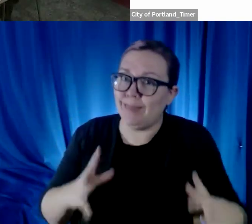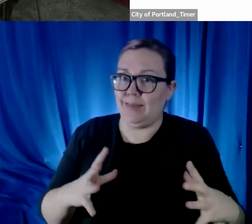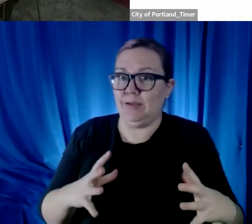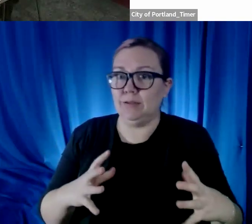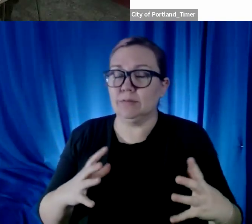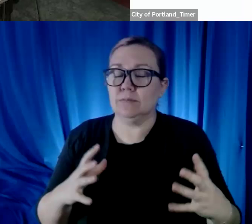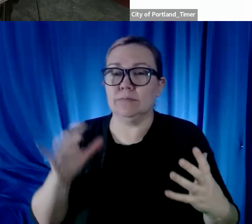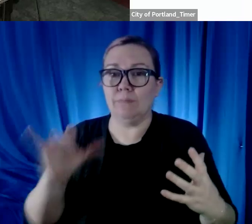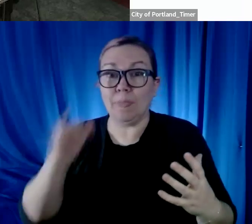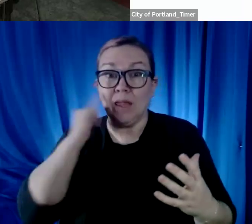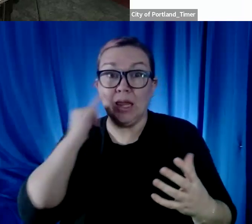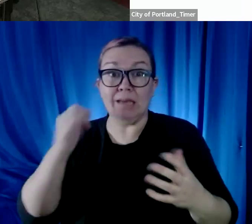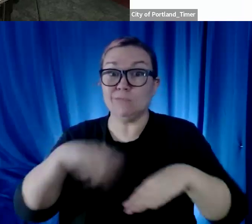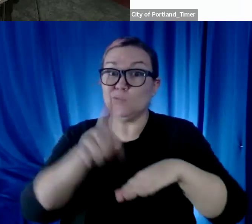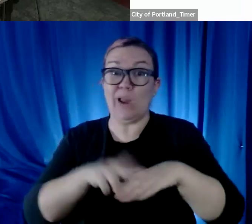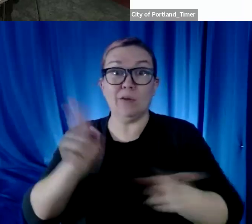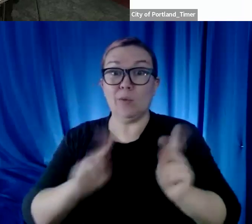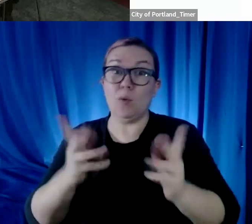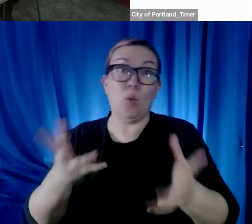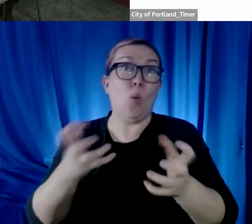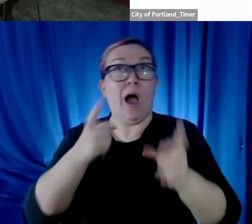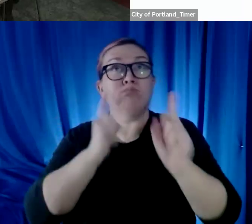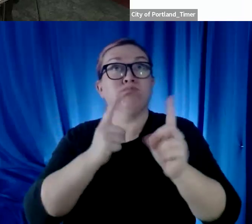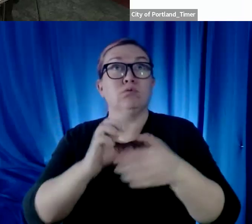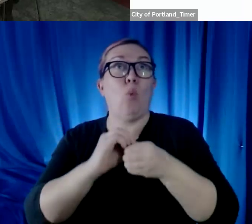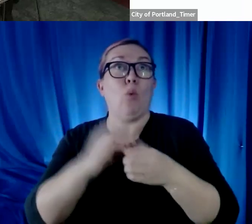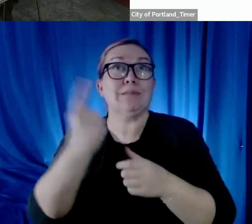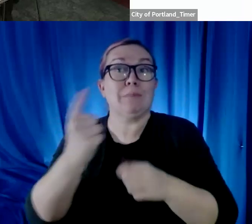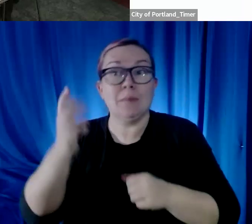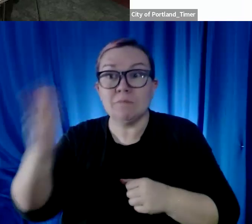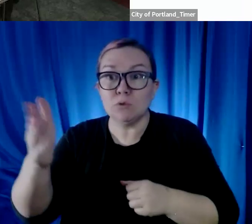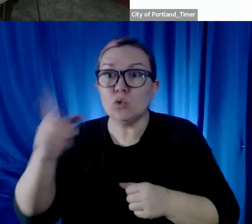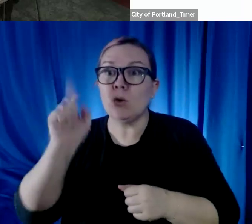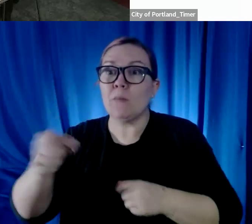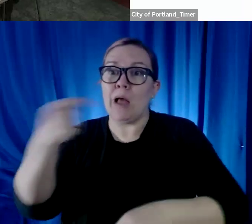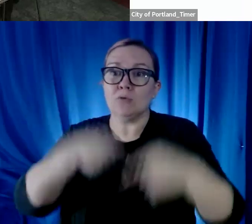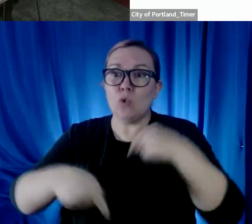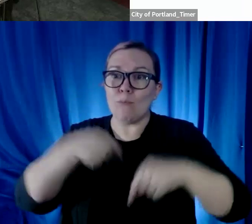If regular people hope to own anything in the future, we must reverse this trend.